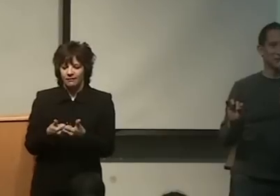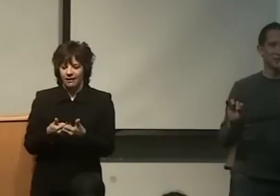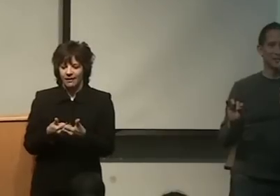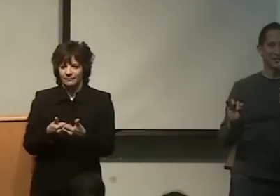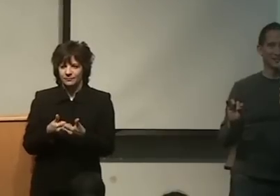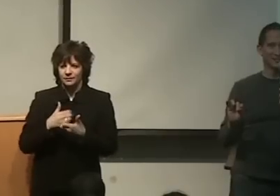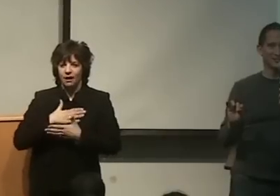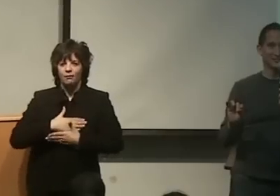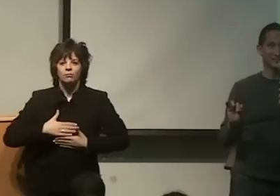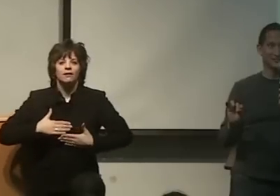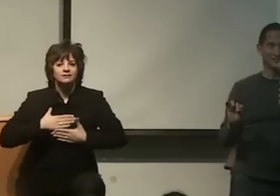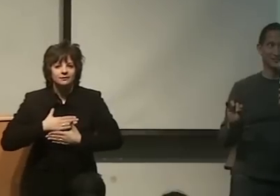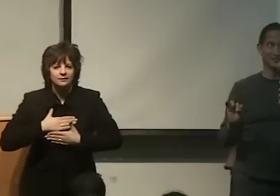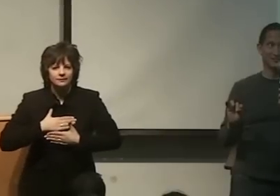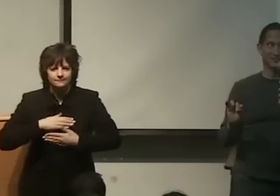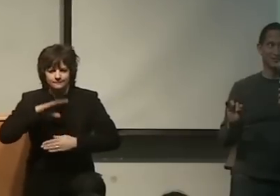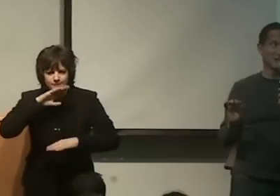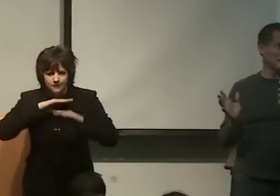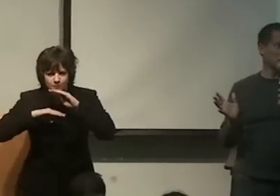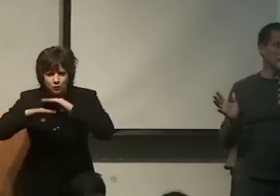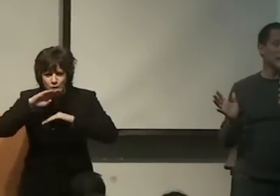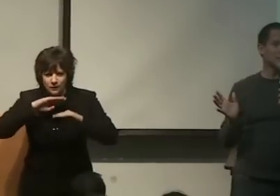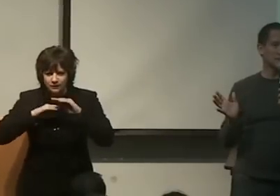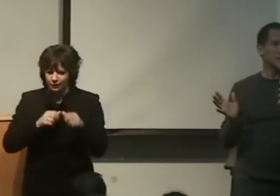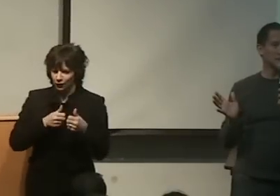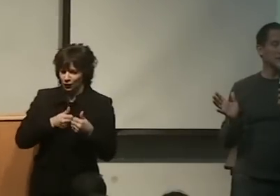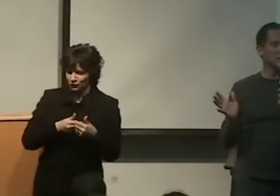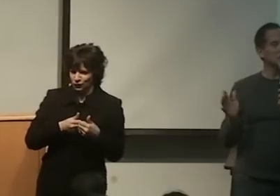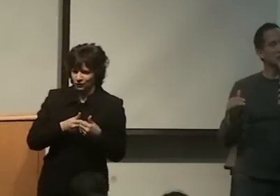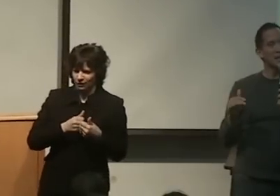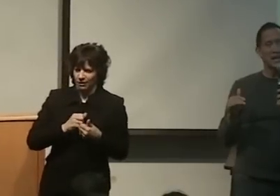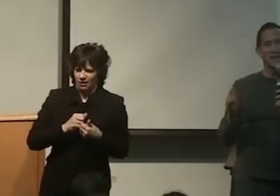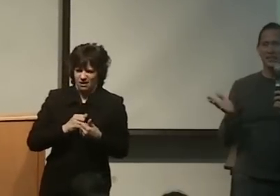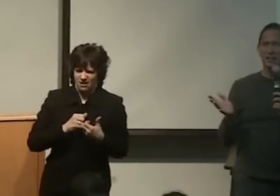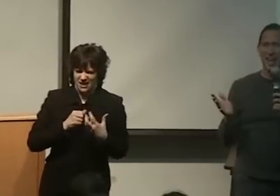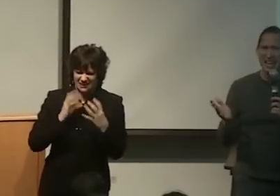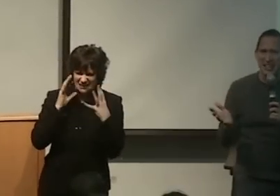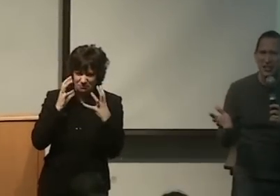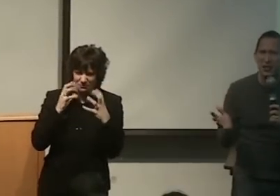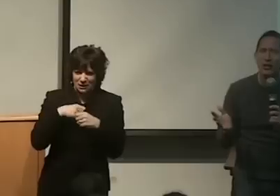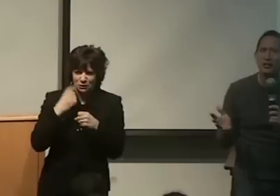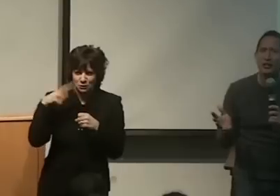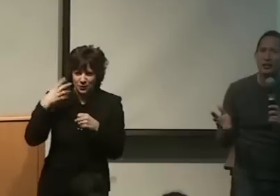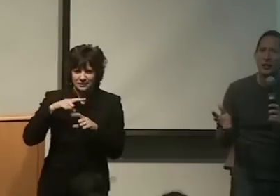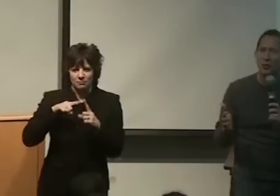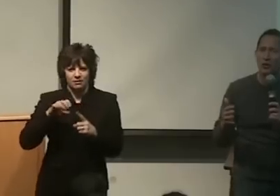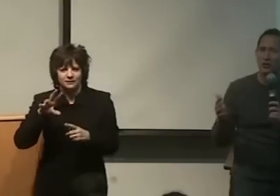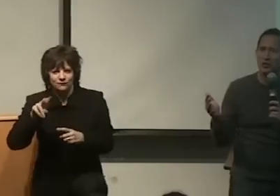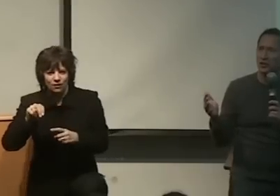I mean a good game is pleasantly frustrating. And think about anything you want to learn.